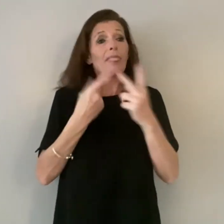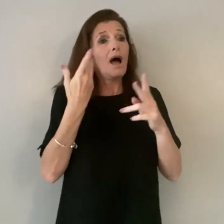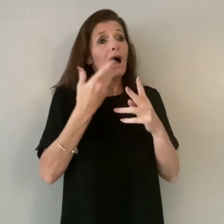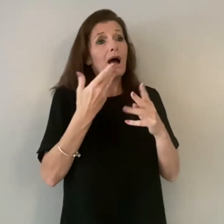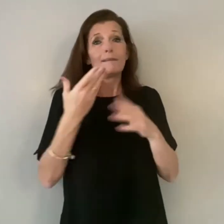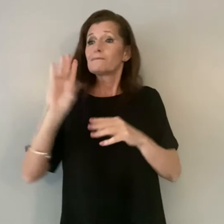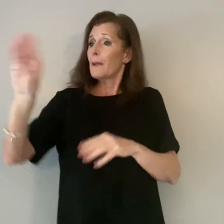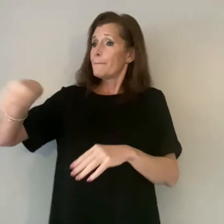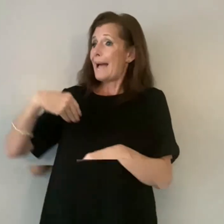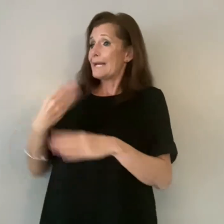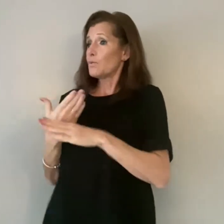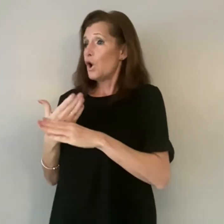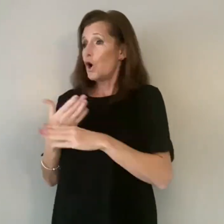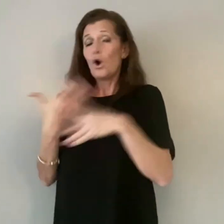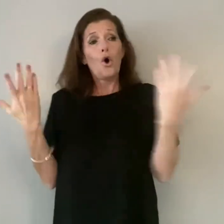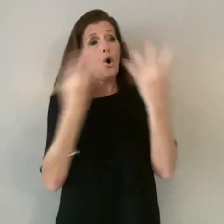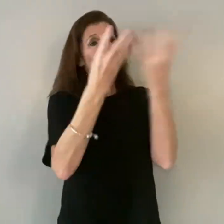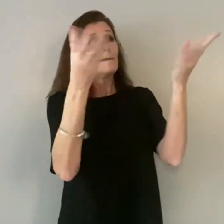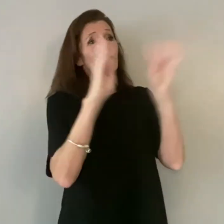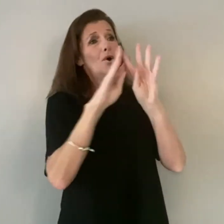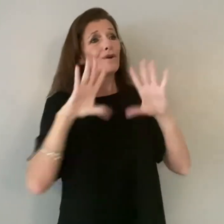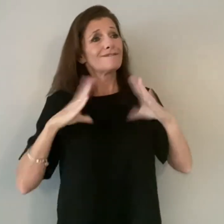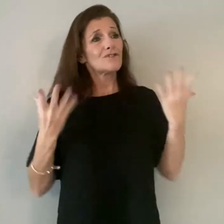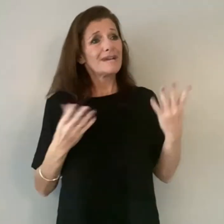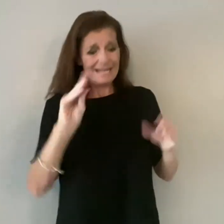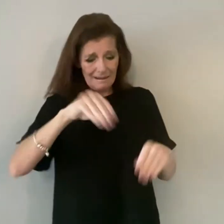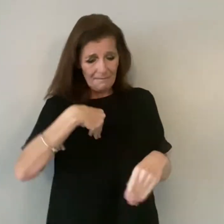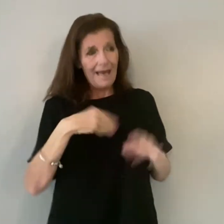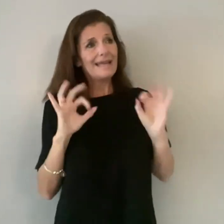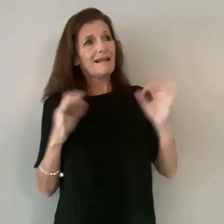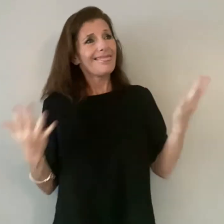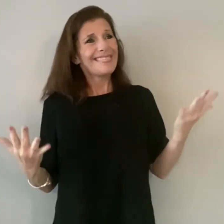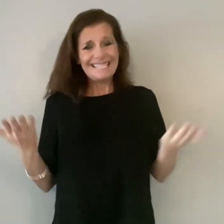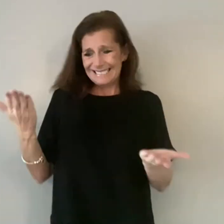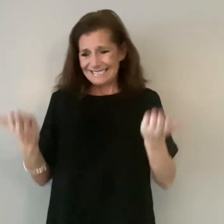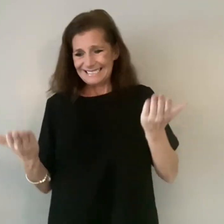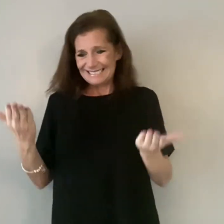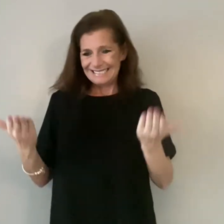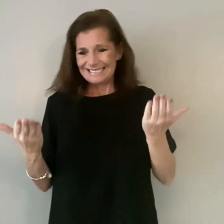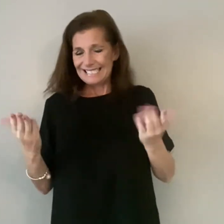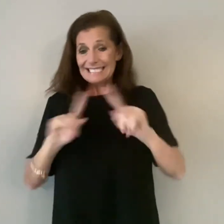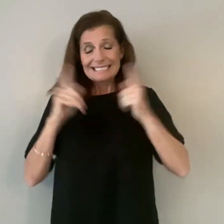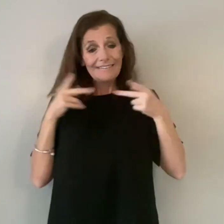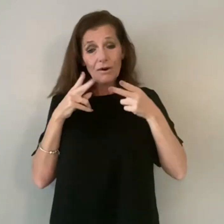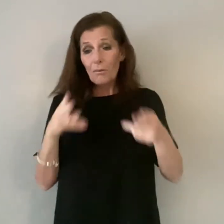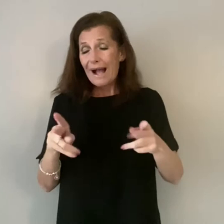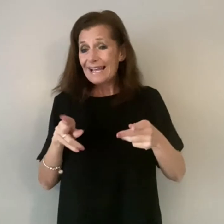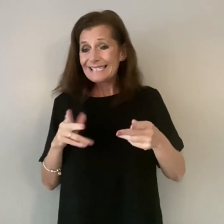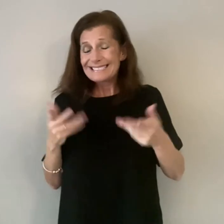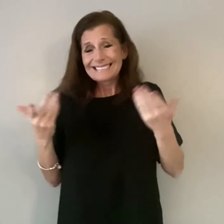doing some other paid work or doing some unpaid work. I don't know how other ways that you could get around that other than saying to them,